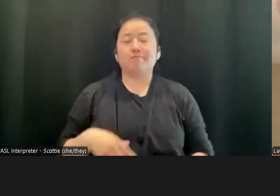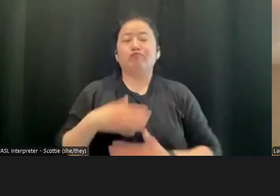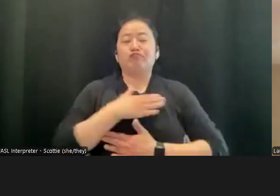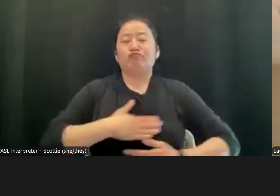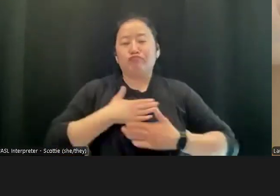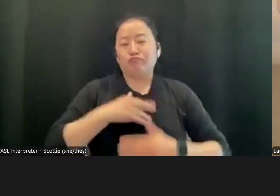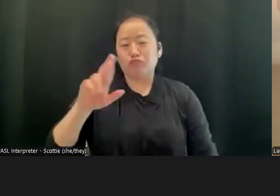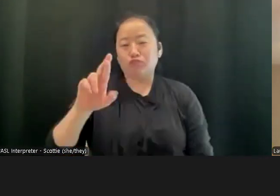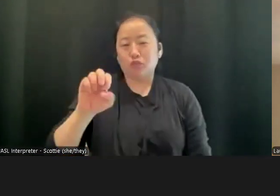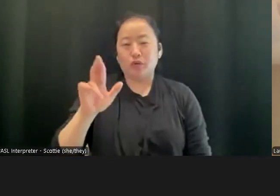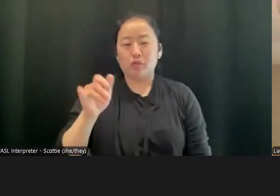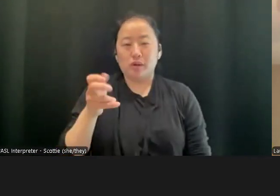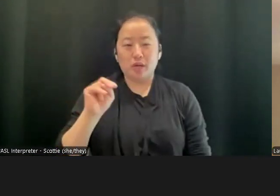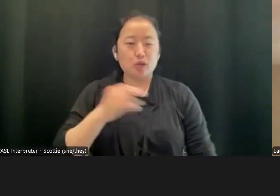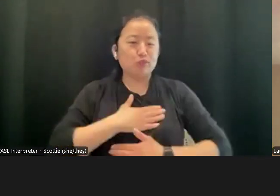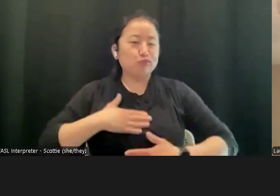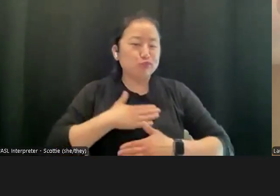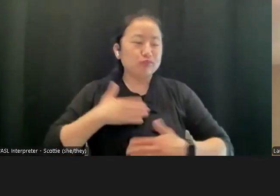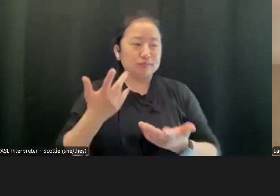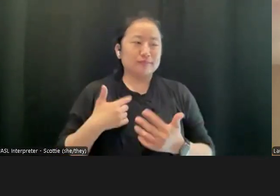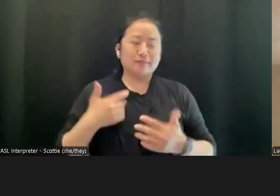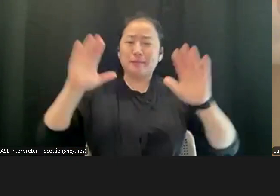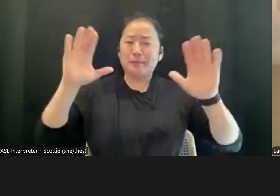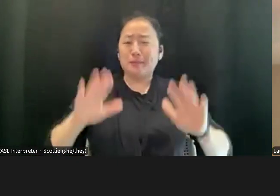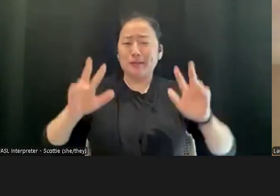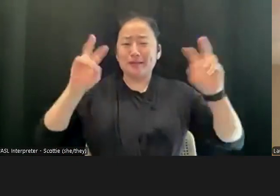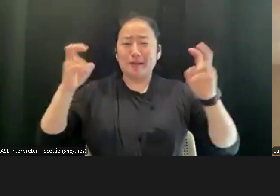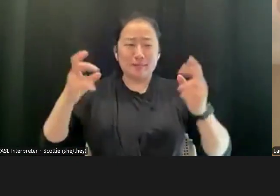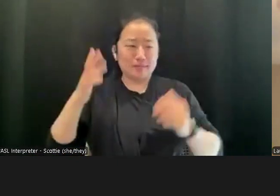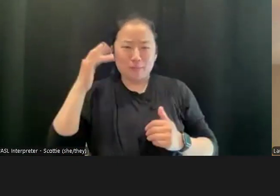It's a great topic to kick the summer off. So a little bit of housekeeping